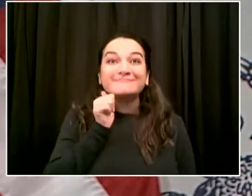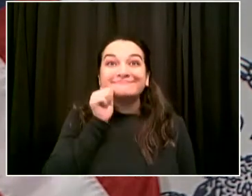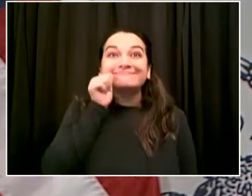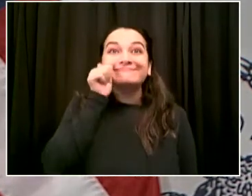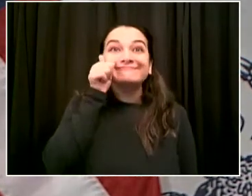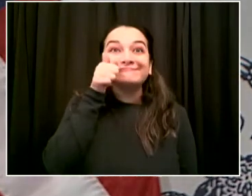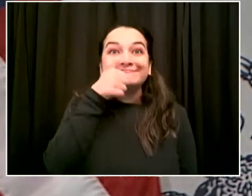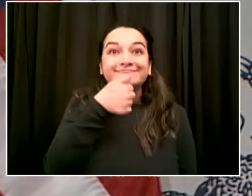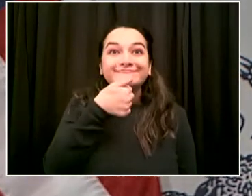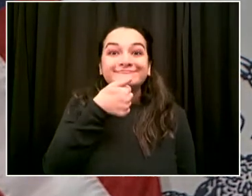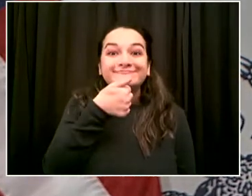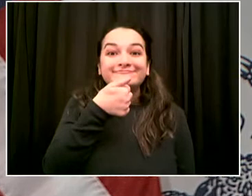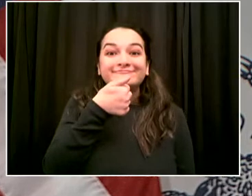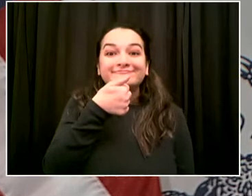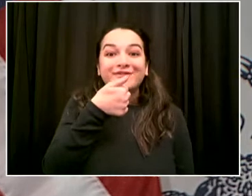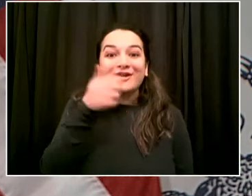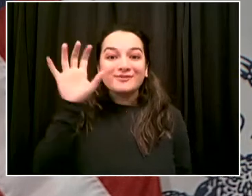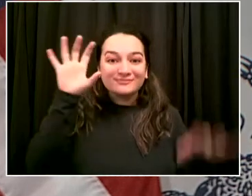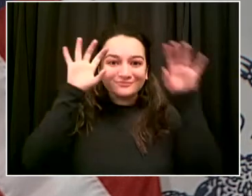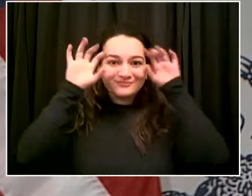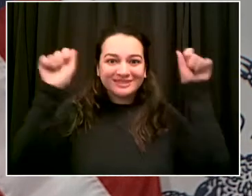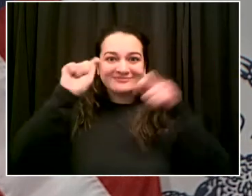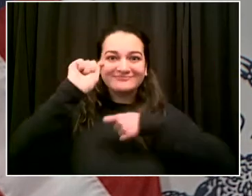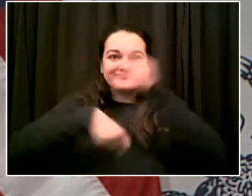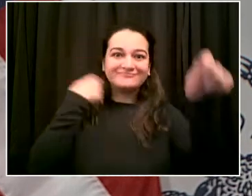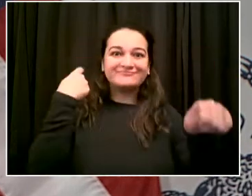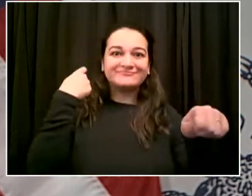MORE THAN 24 HOURS WE BE ABLE TO SAY PRESIDENT JOE BIDEN AND